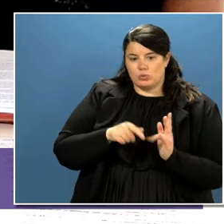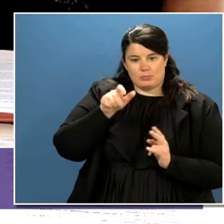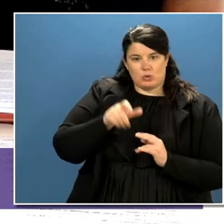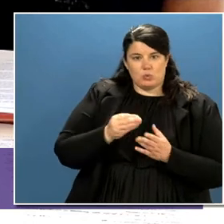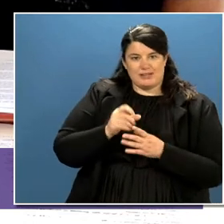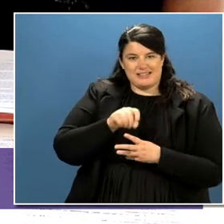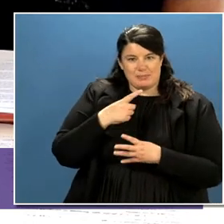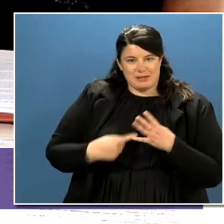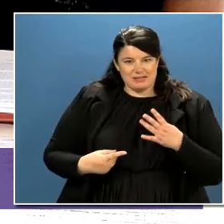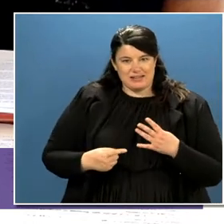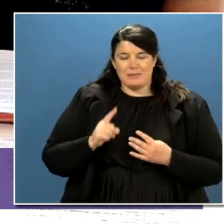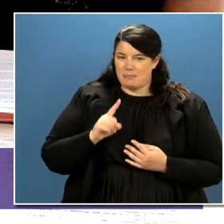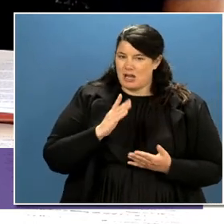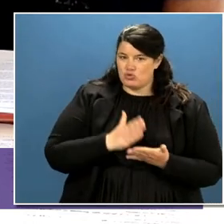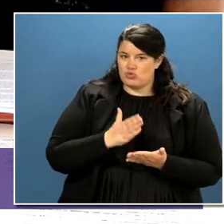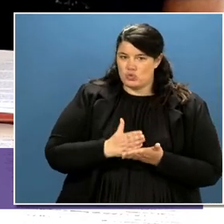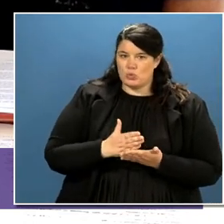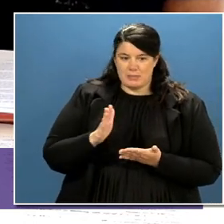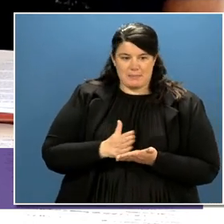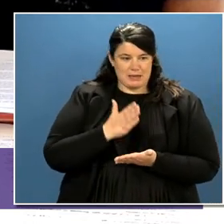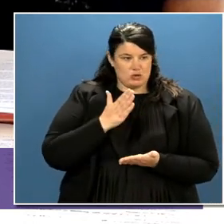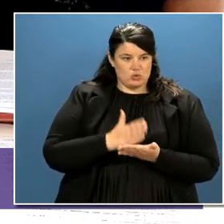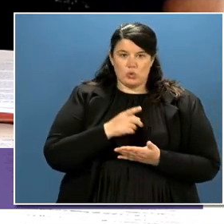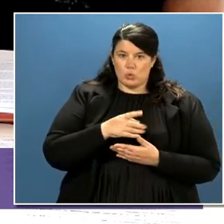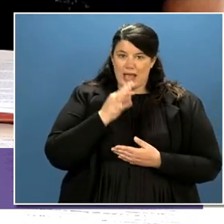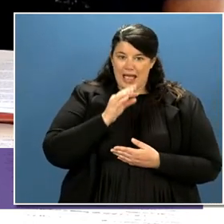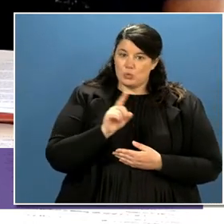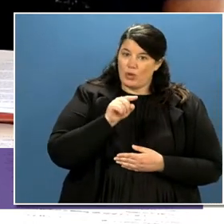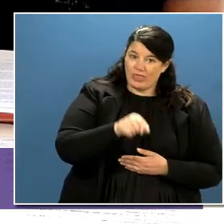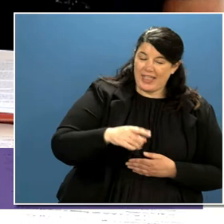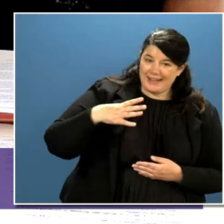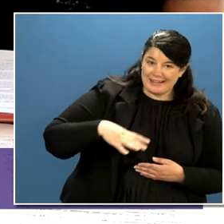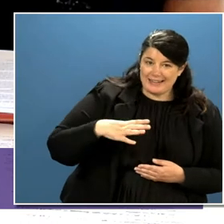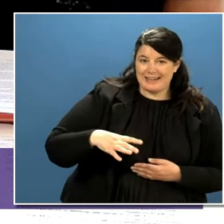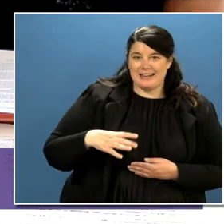but it is just about making sure that you ask what they need, and removing those barriers.